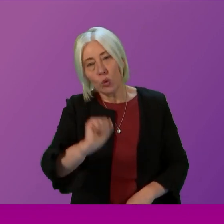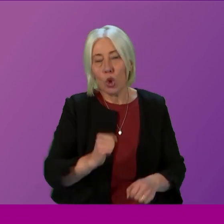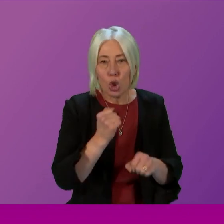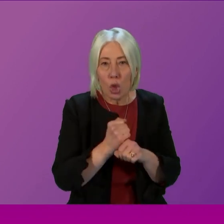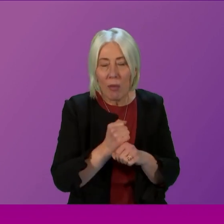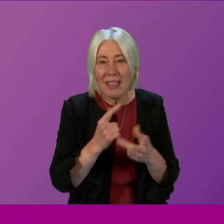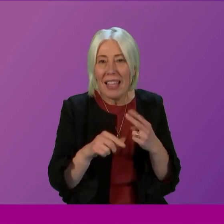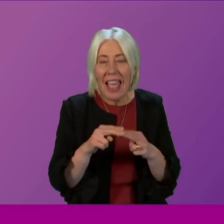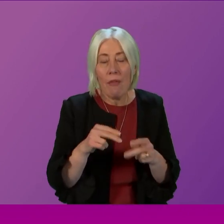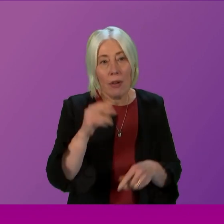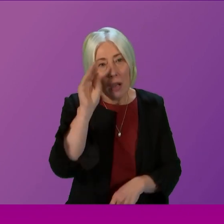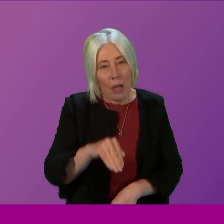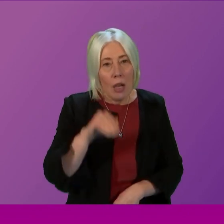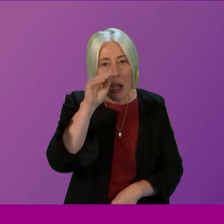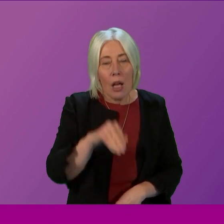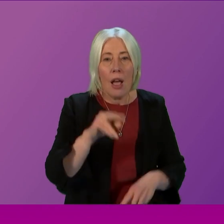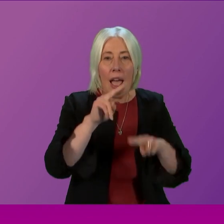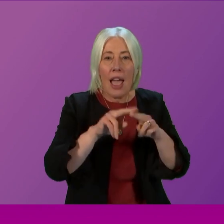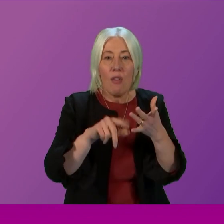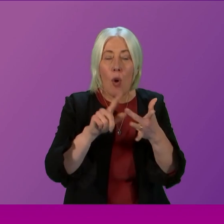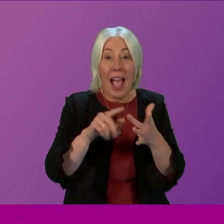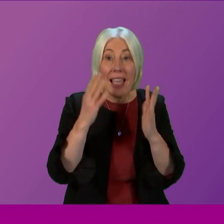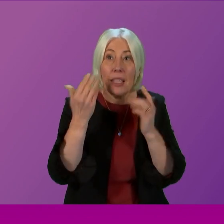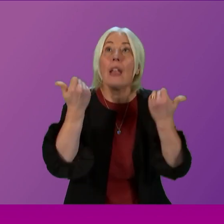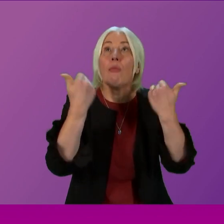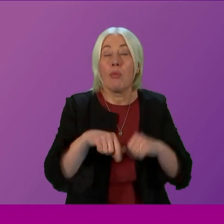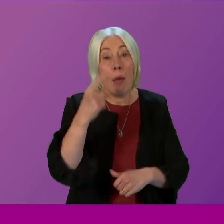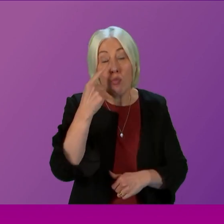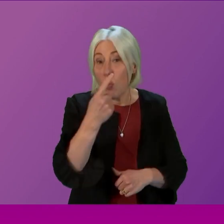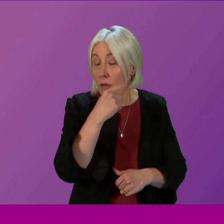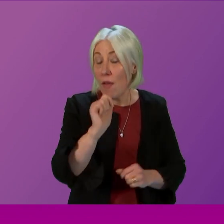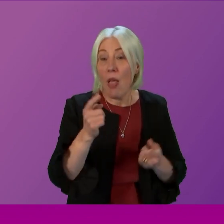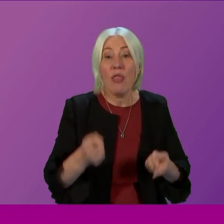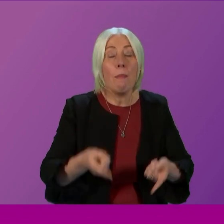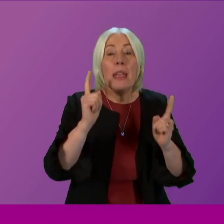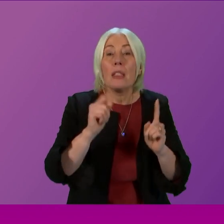numerous FOI requests to prove that a minister has clearly been economical with the truth.